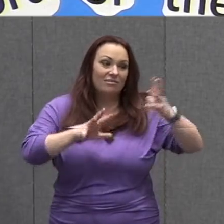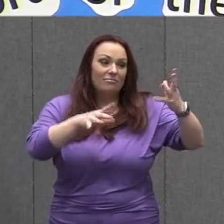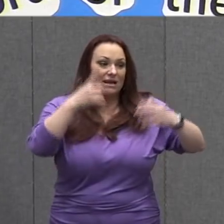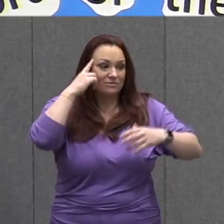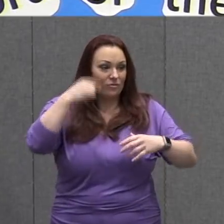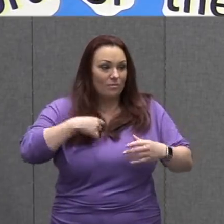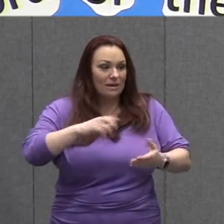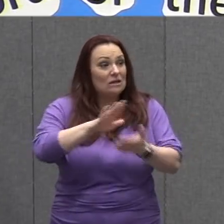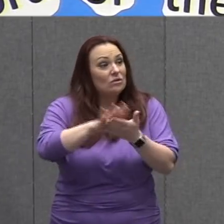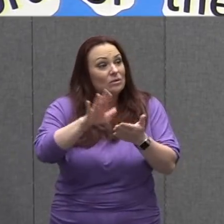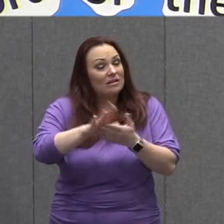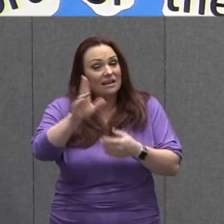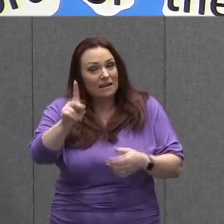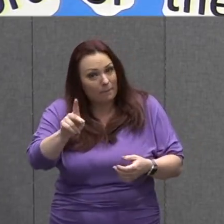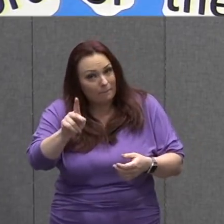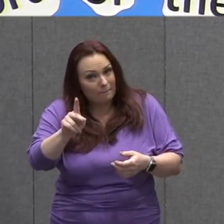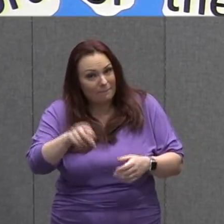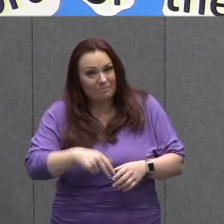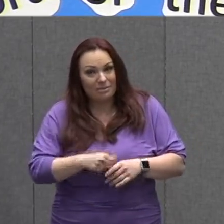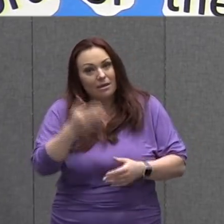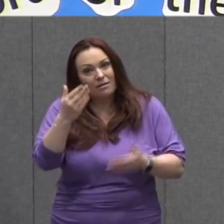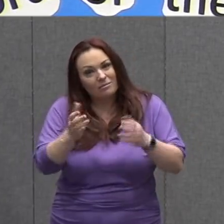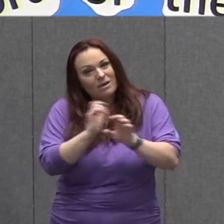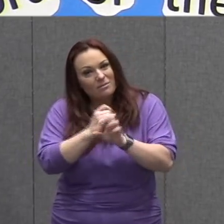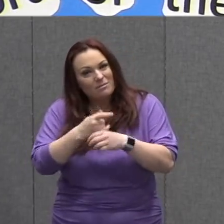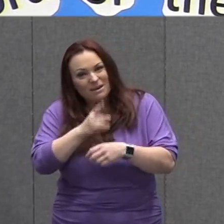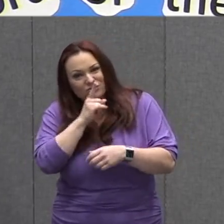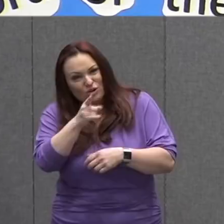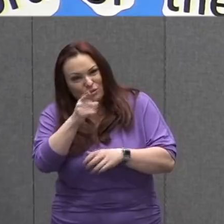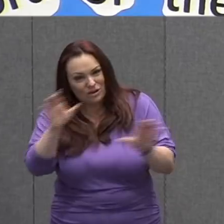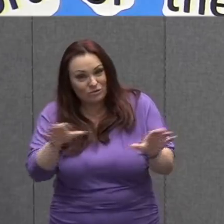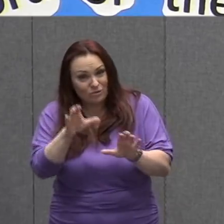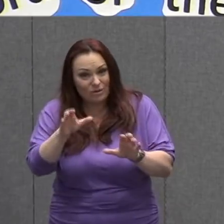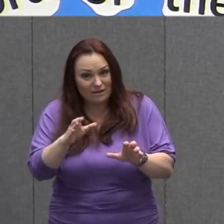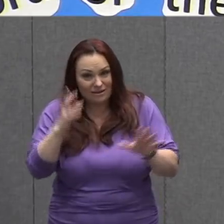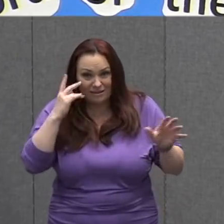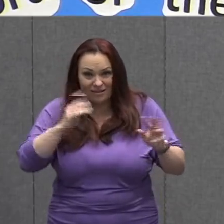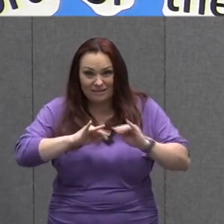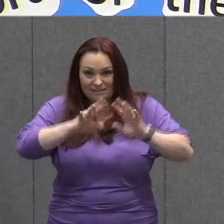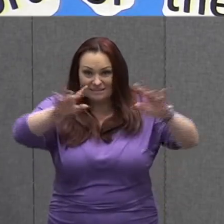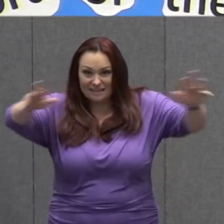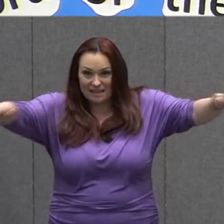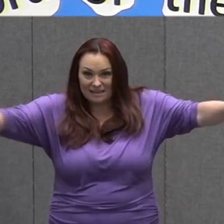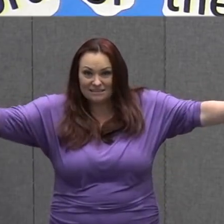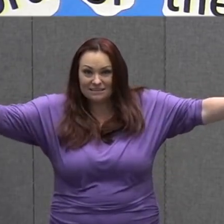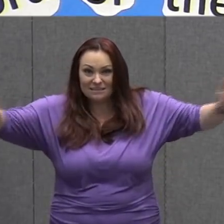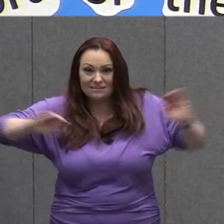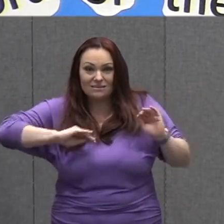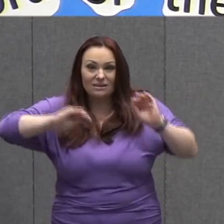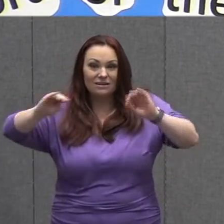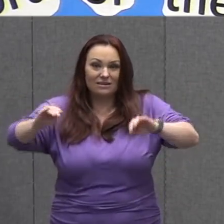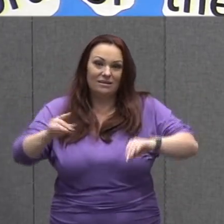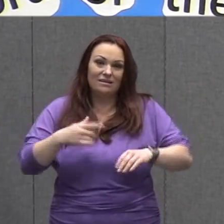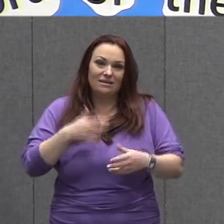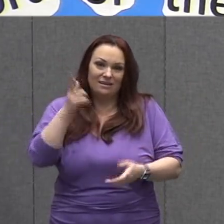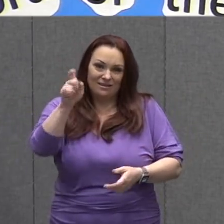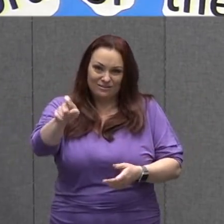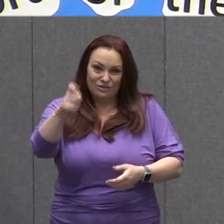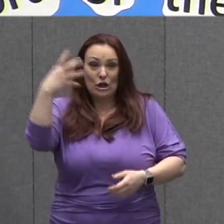to clean up. Maybe make sure when you do this at home and you see where all these seeds move, maybe you should do it outside.